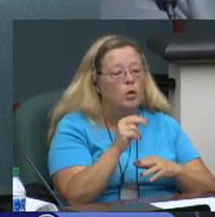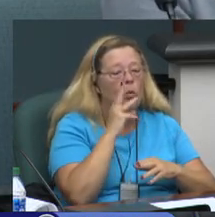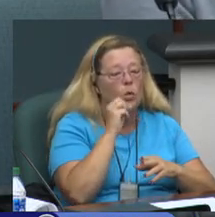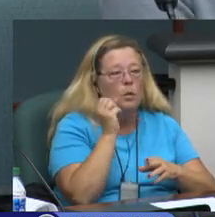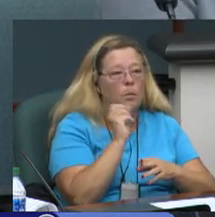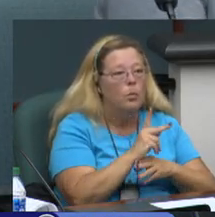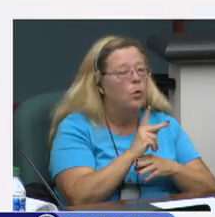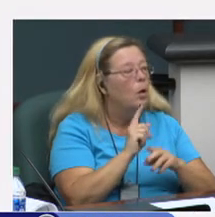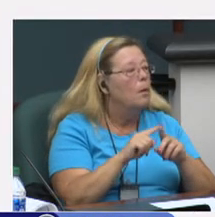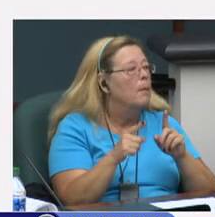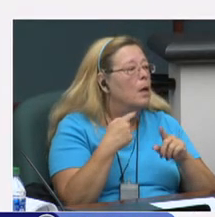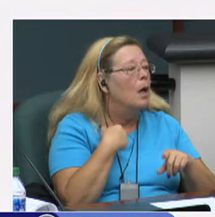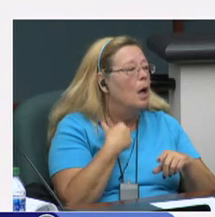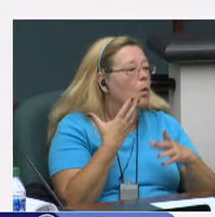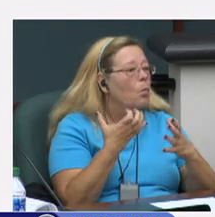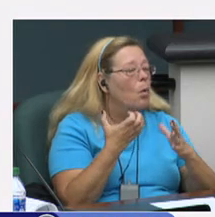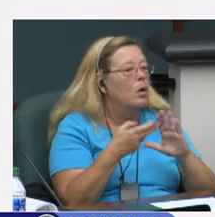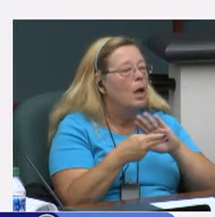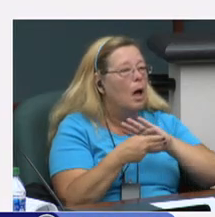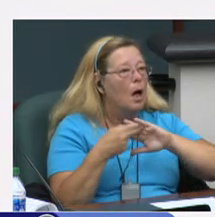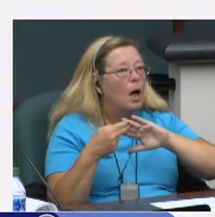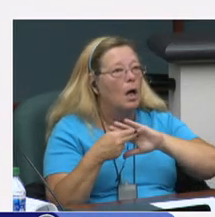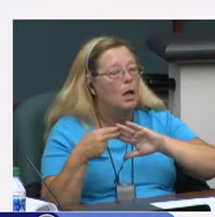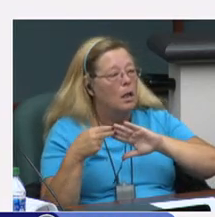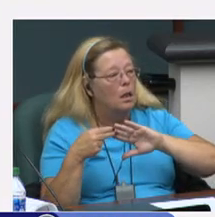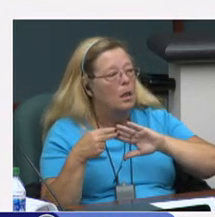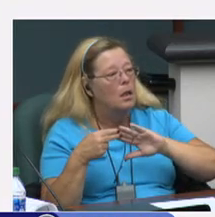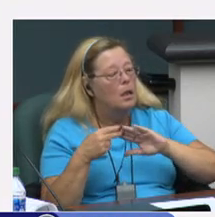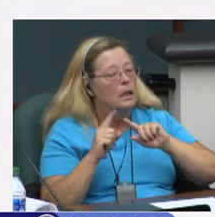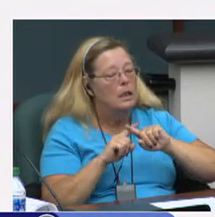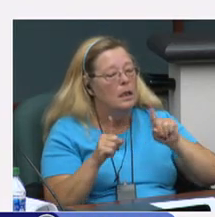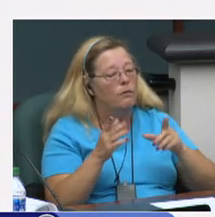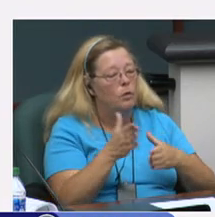do want to highlight you know the difference between those numbers and